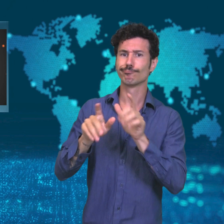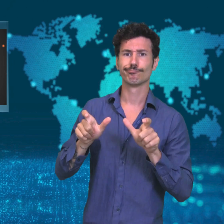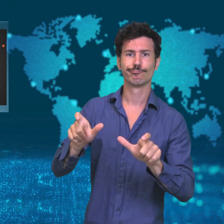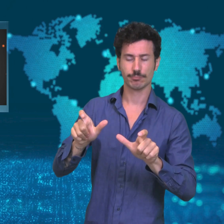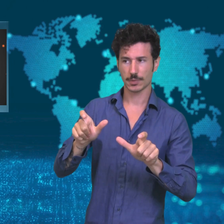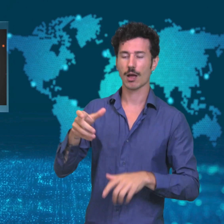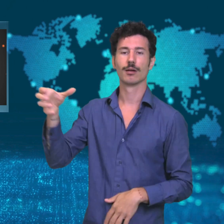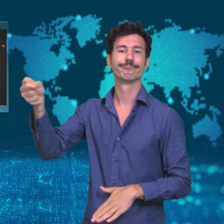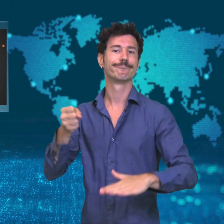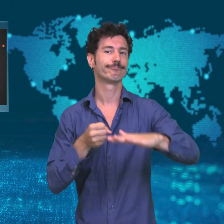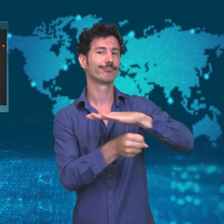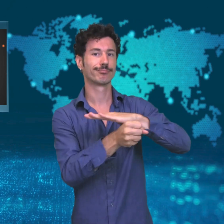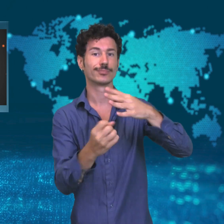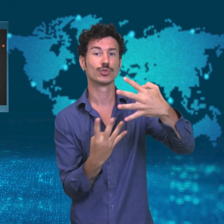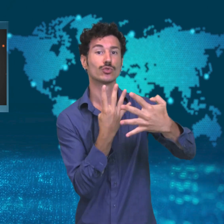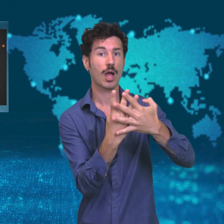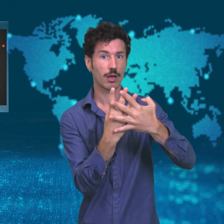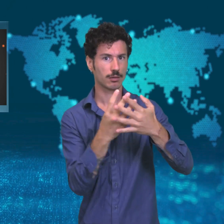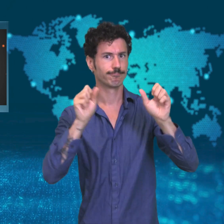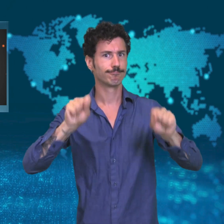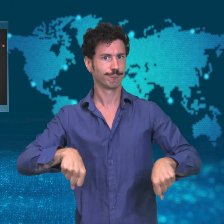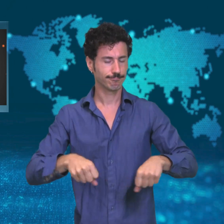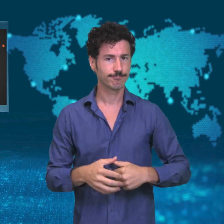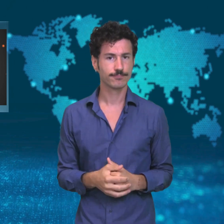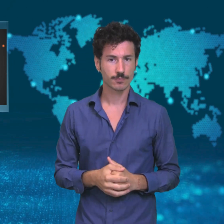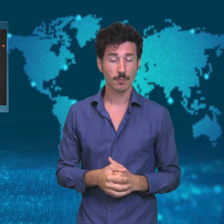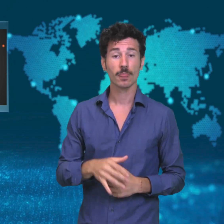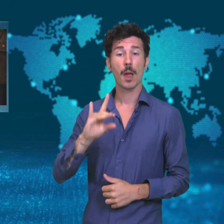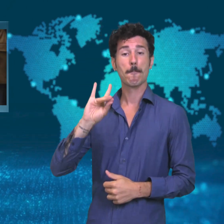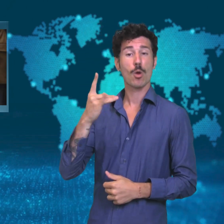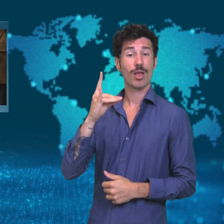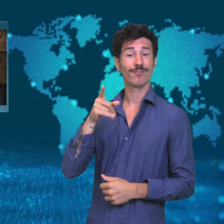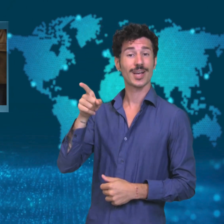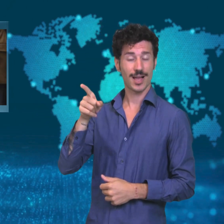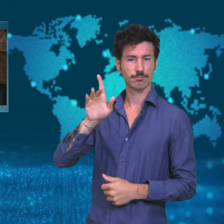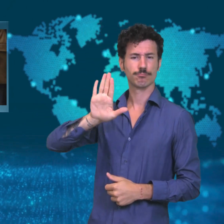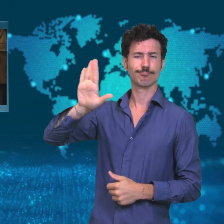In parts of Australia, people who do not